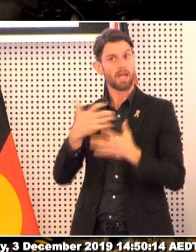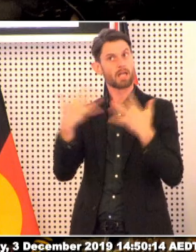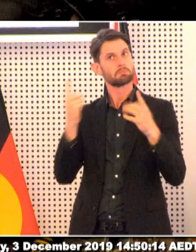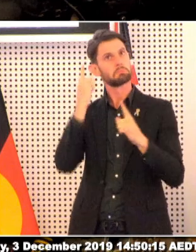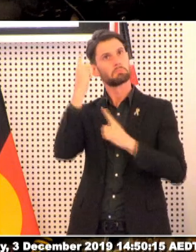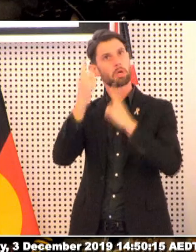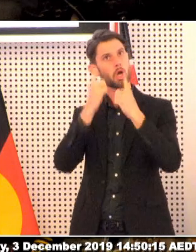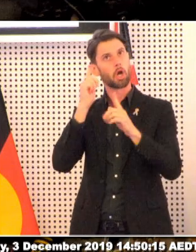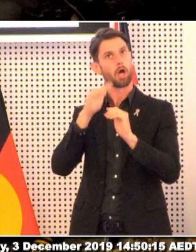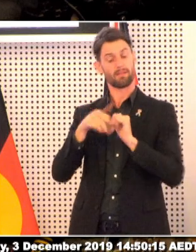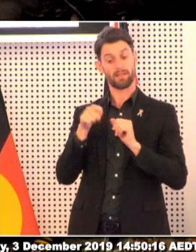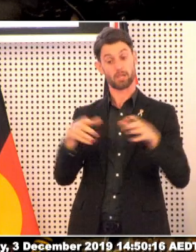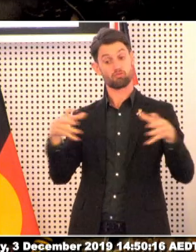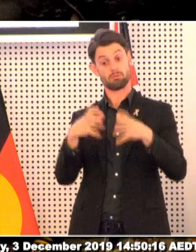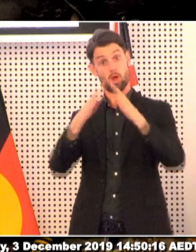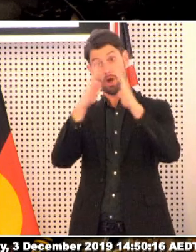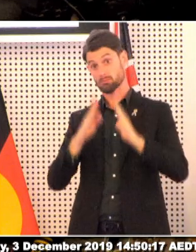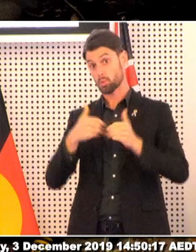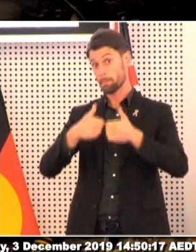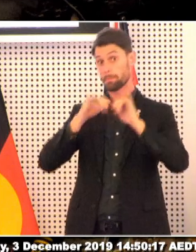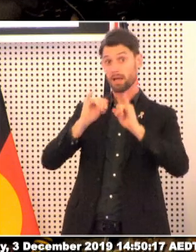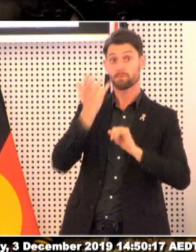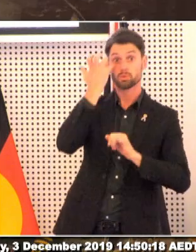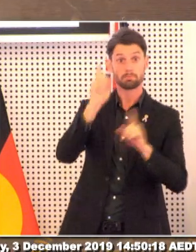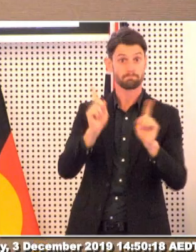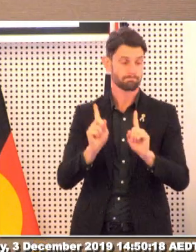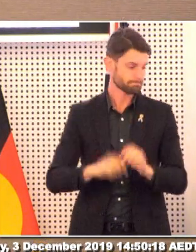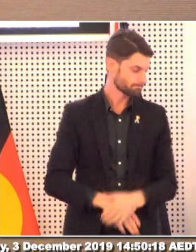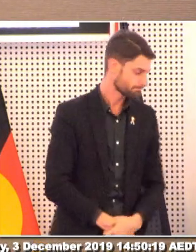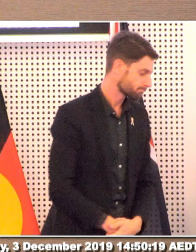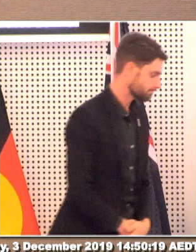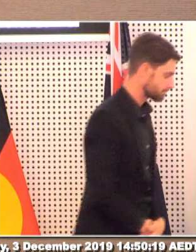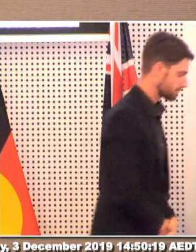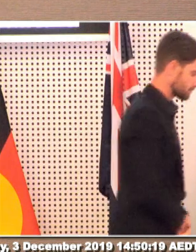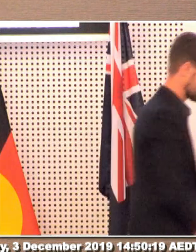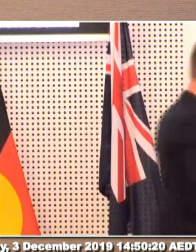group home model for Victoria? Look, I – I think that’s the wrong place to start.